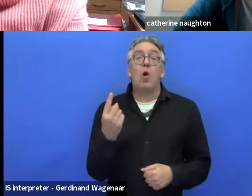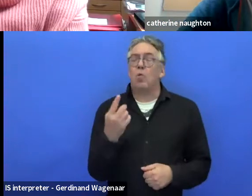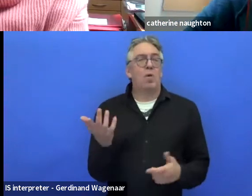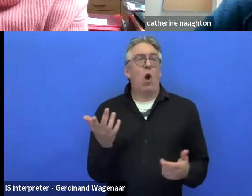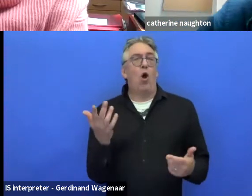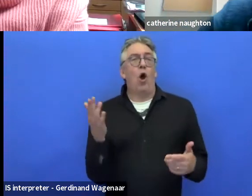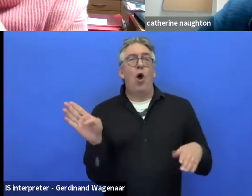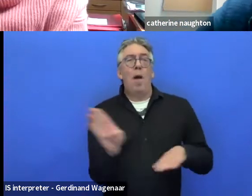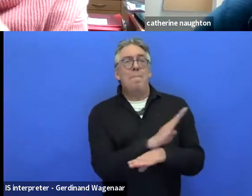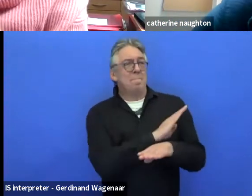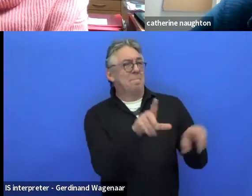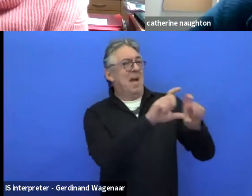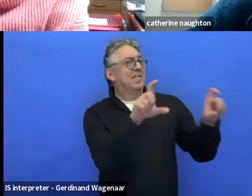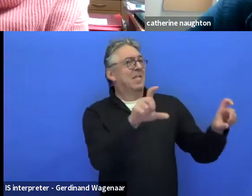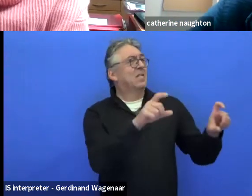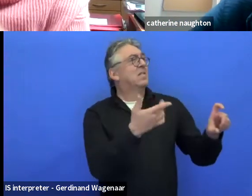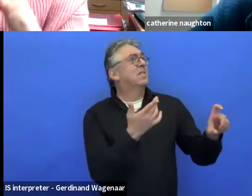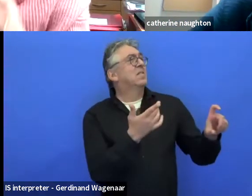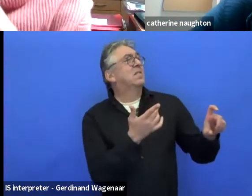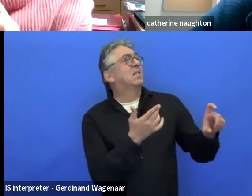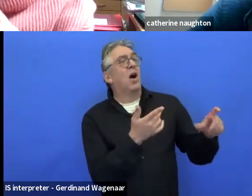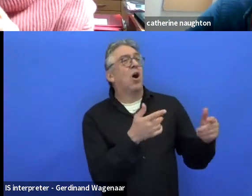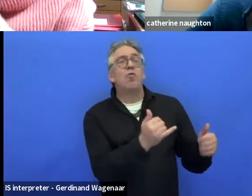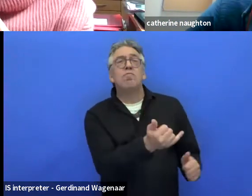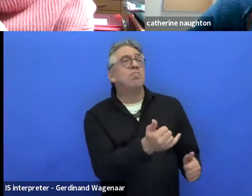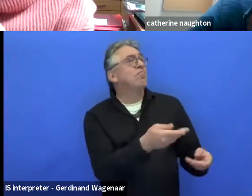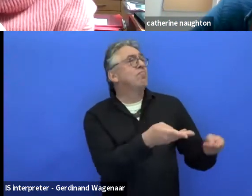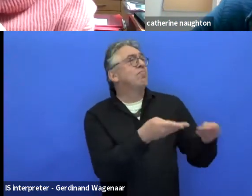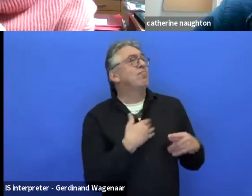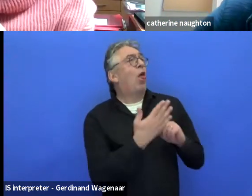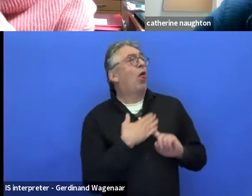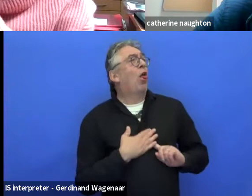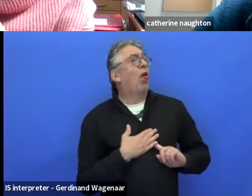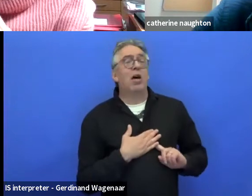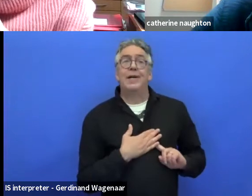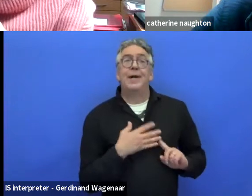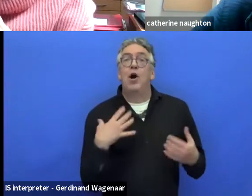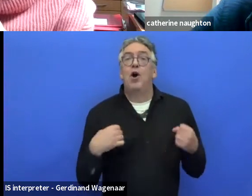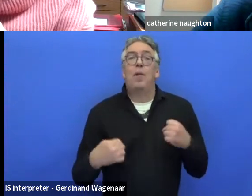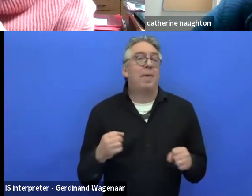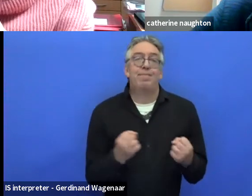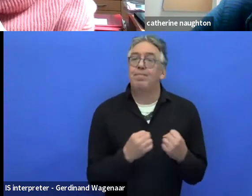and think whether the judgments are correct. We just deal with administrative and so this is important.